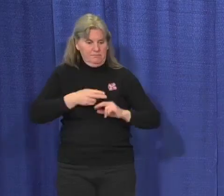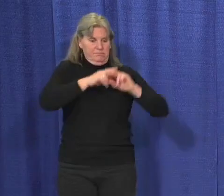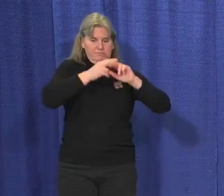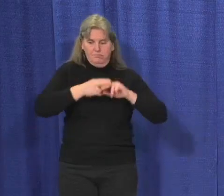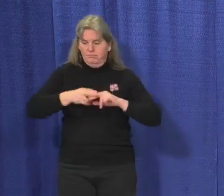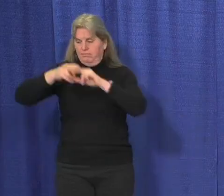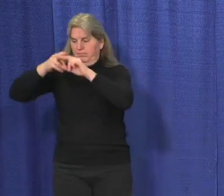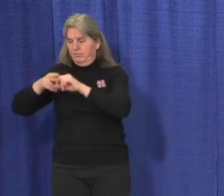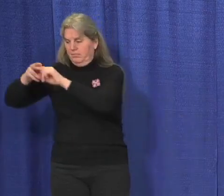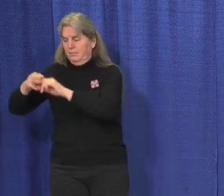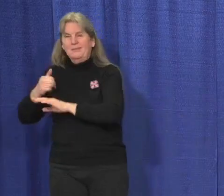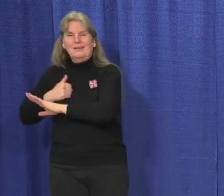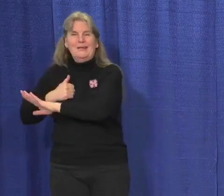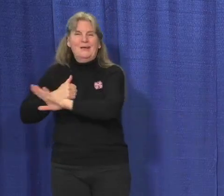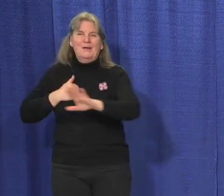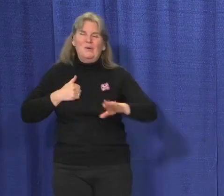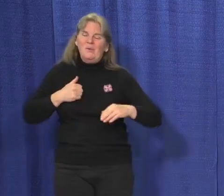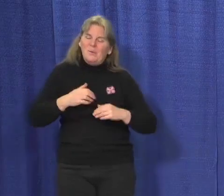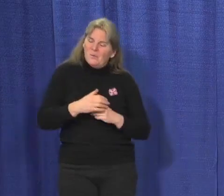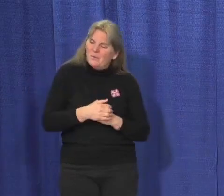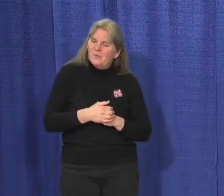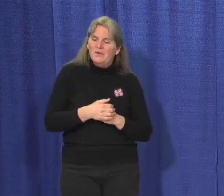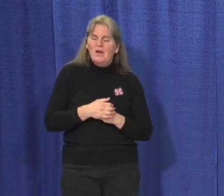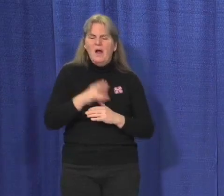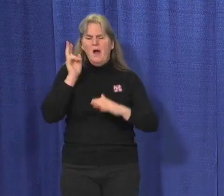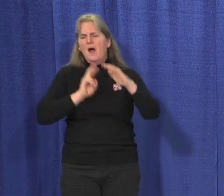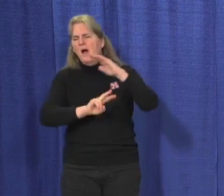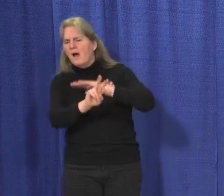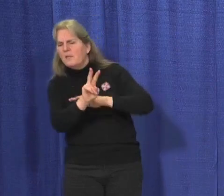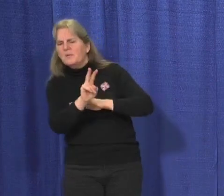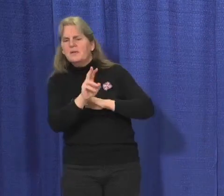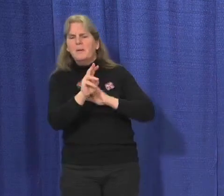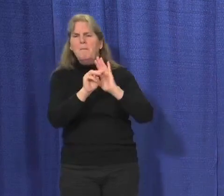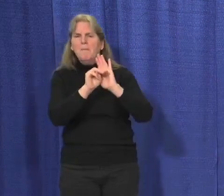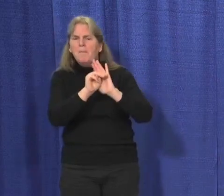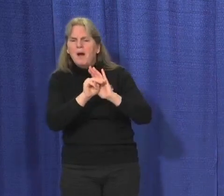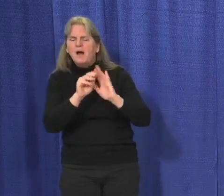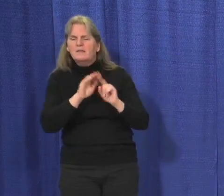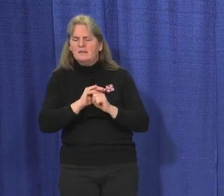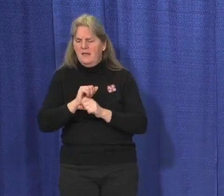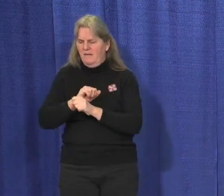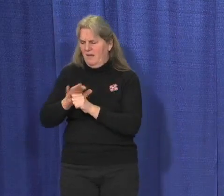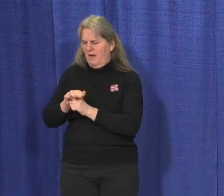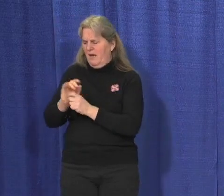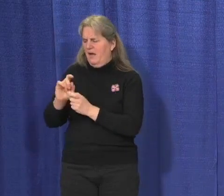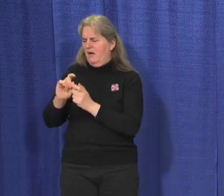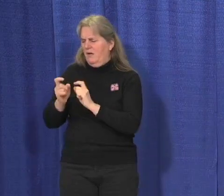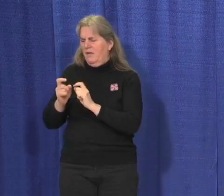increase in Canada. The modelling suggests if variants are not successfully